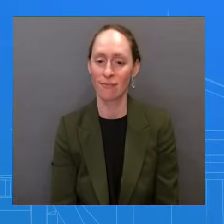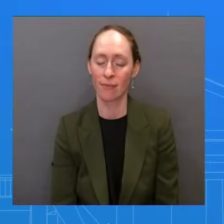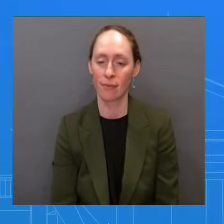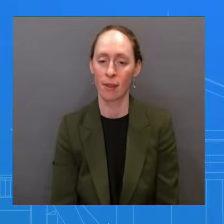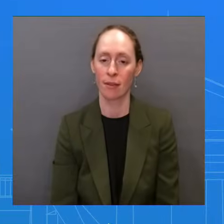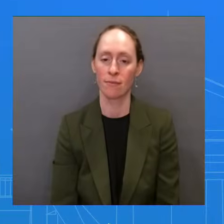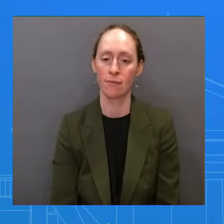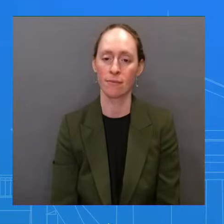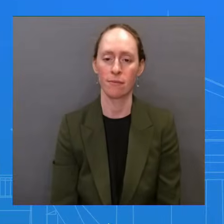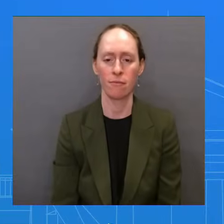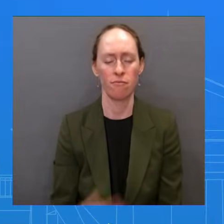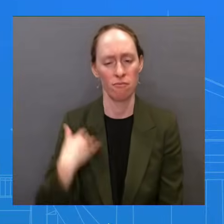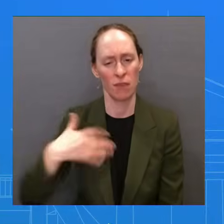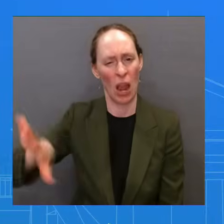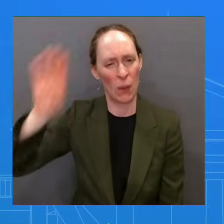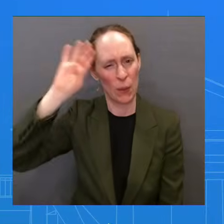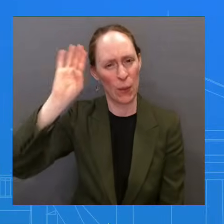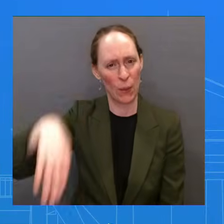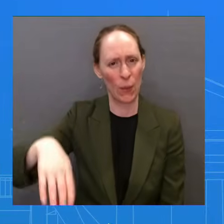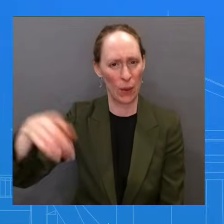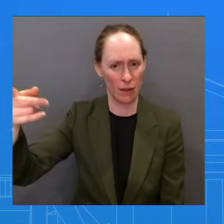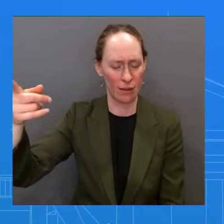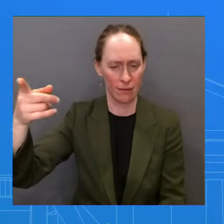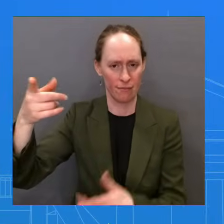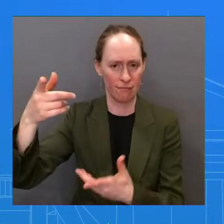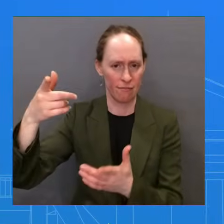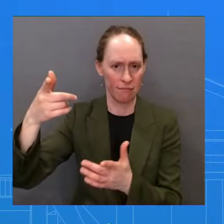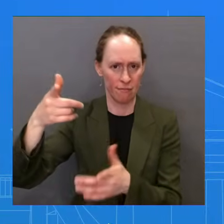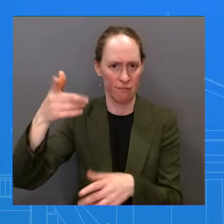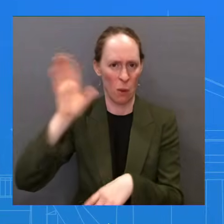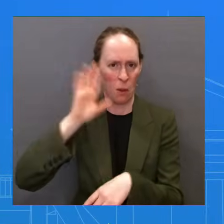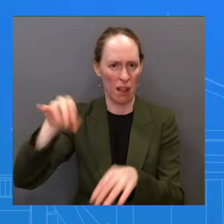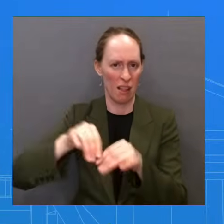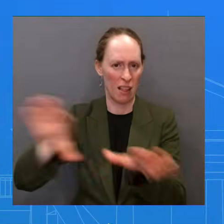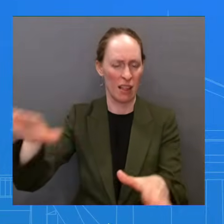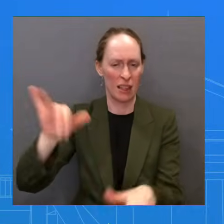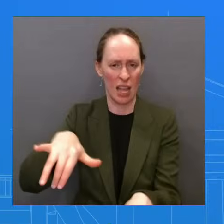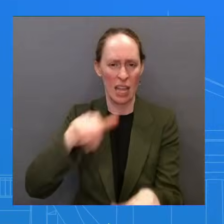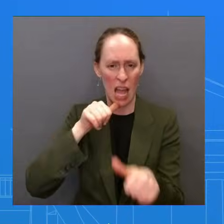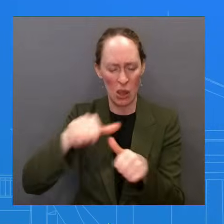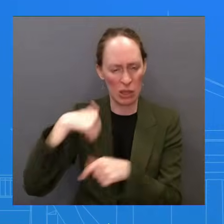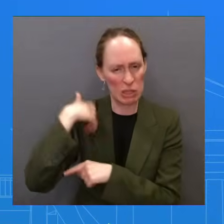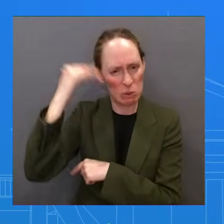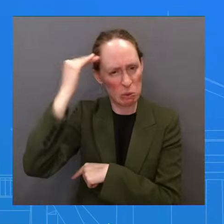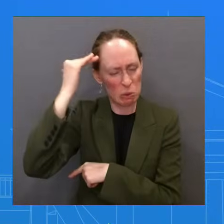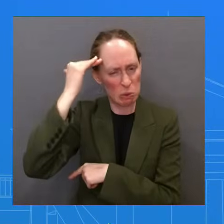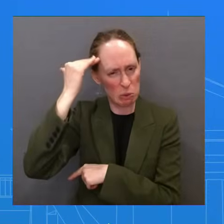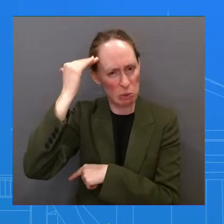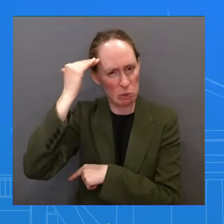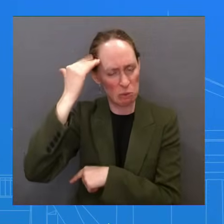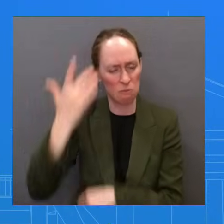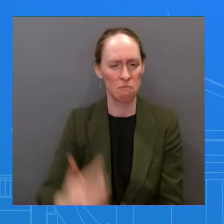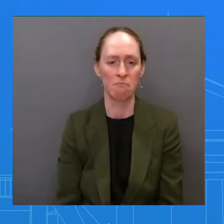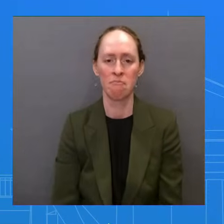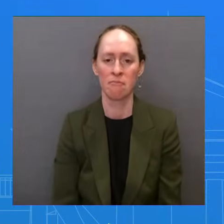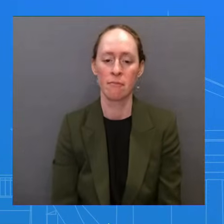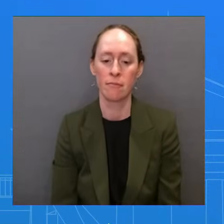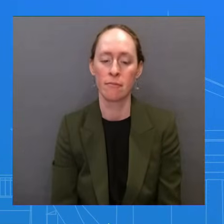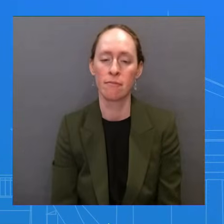The timing is up to the Department of Treasury. That is something for them to decide. But, again, the President thought it would be --